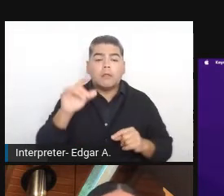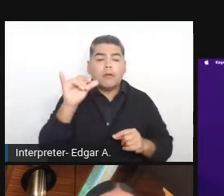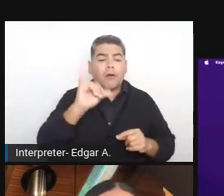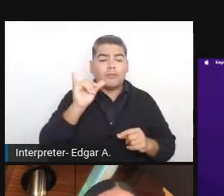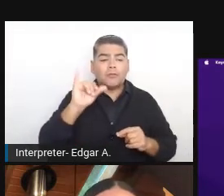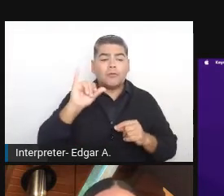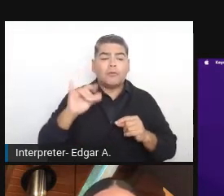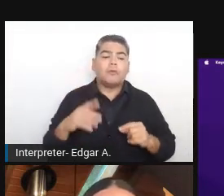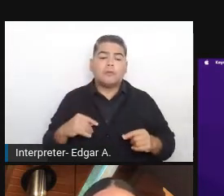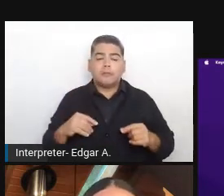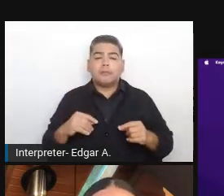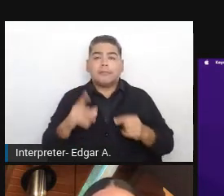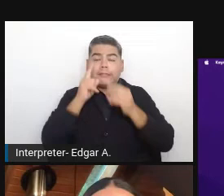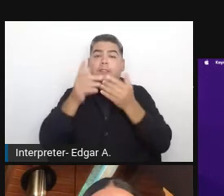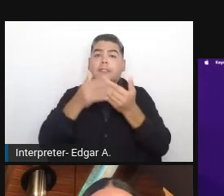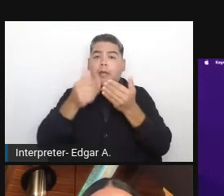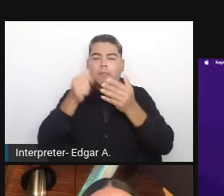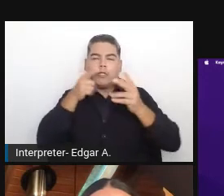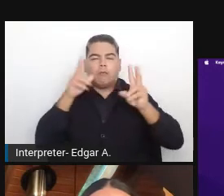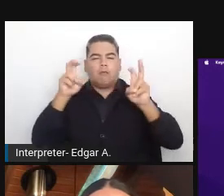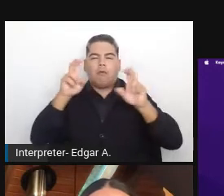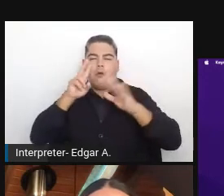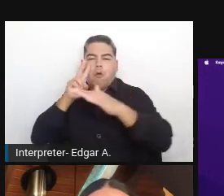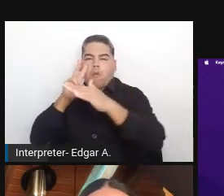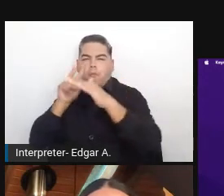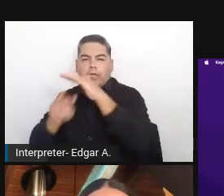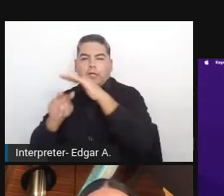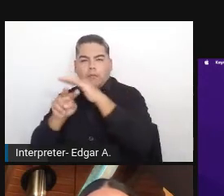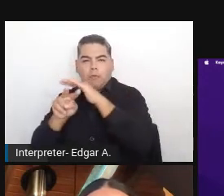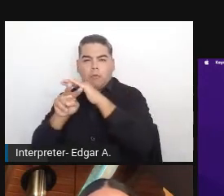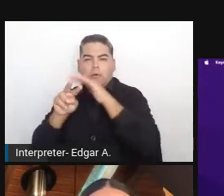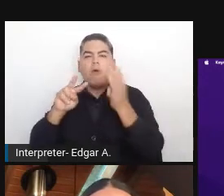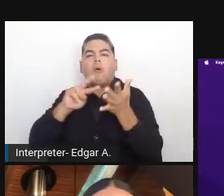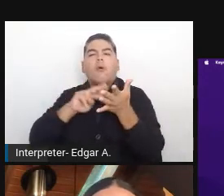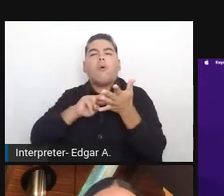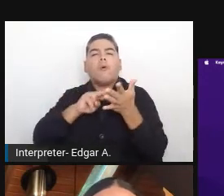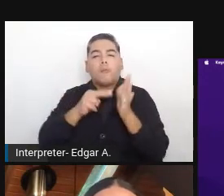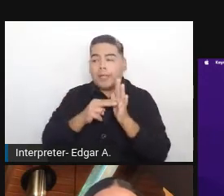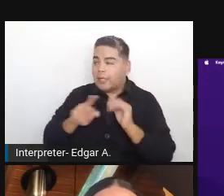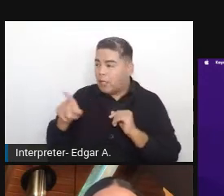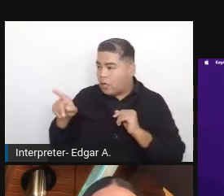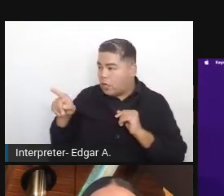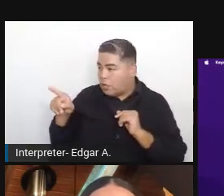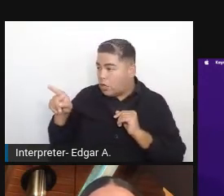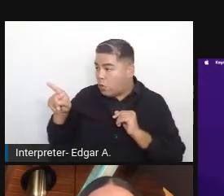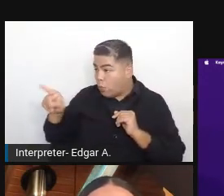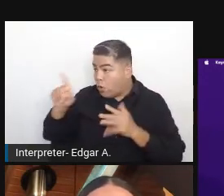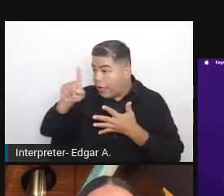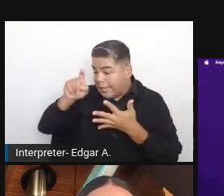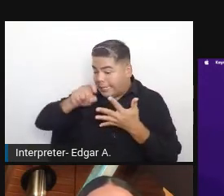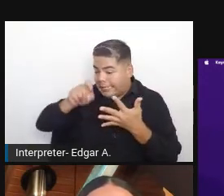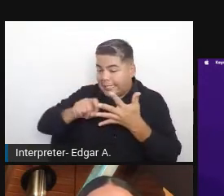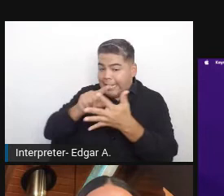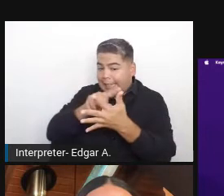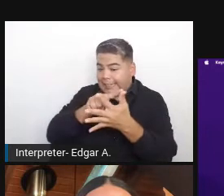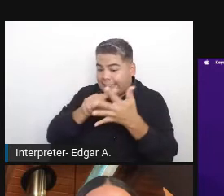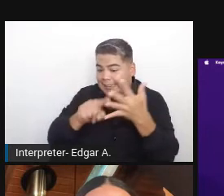For example, make sure the user has everything they need at hand before they start filling out the form.